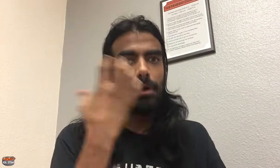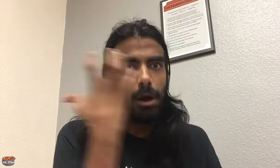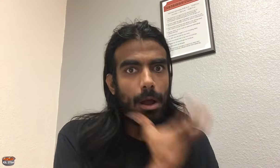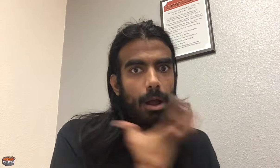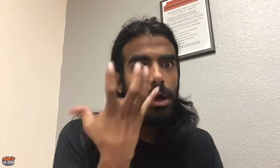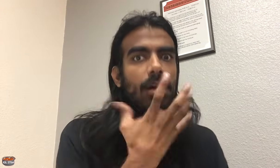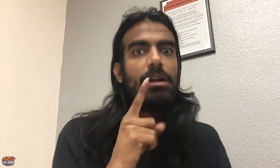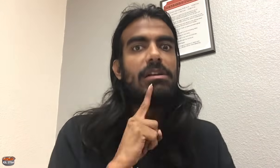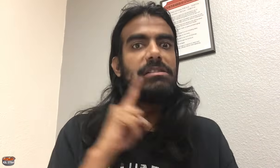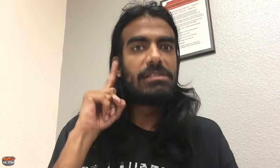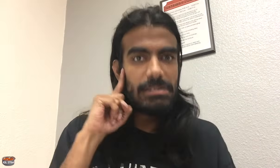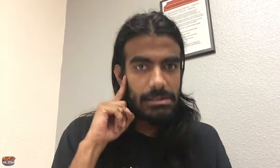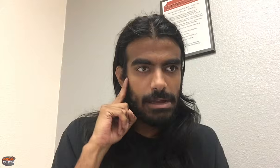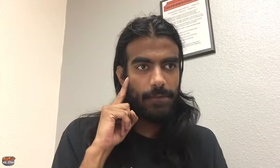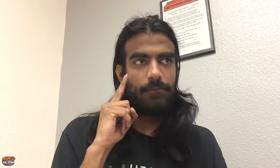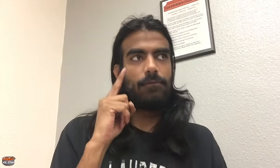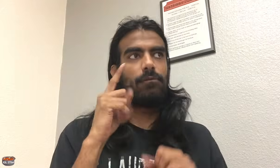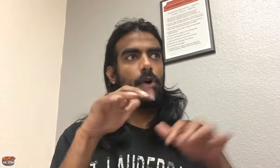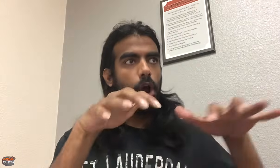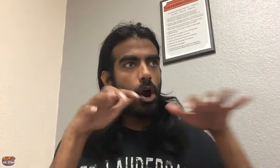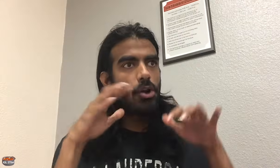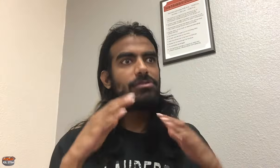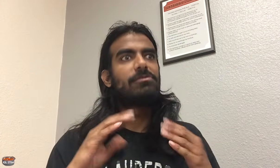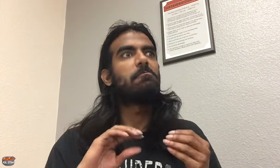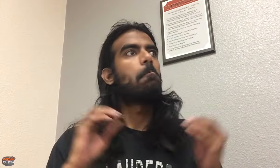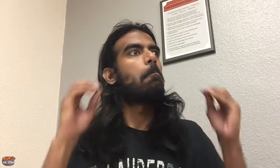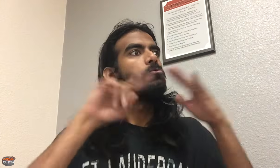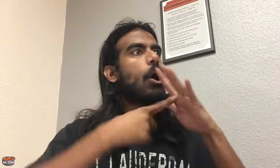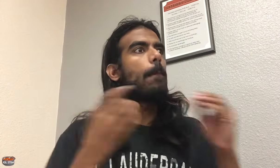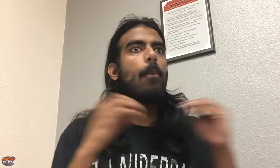the 1970s or 80s, then finally there started to be